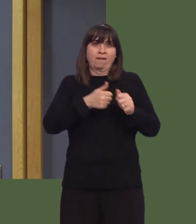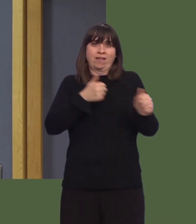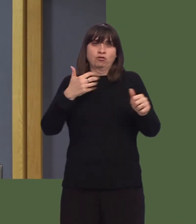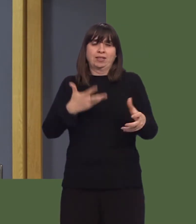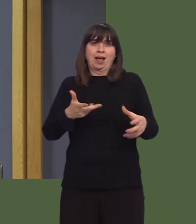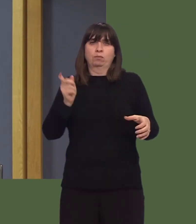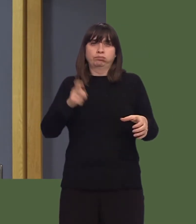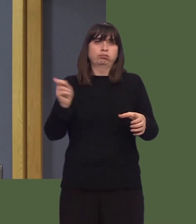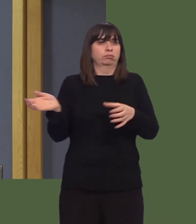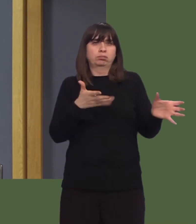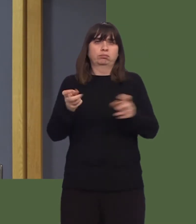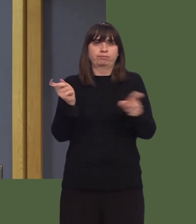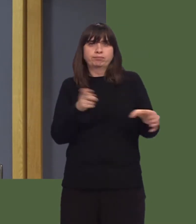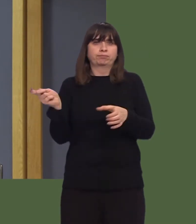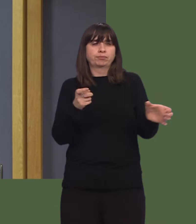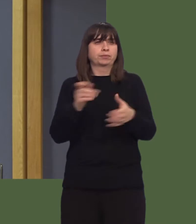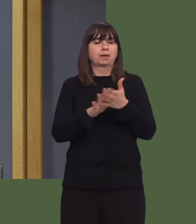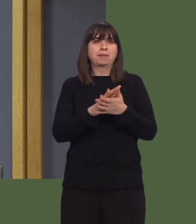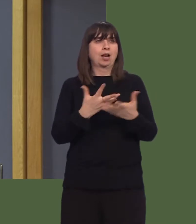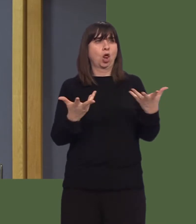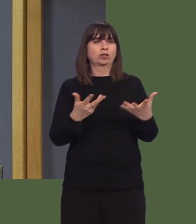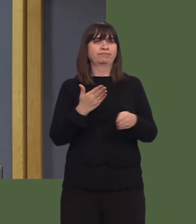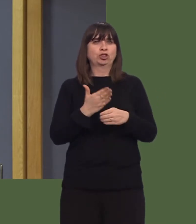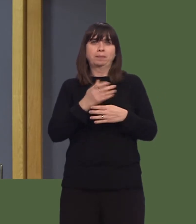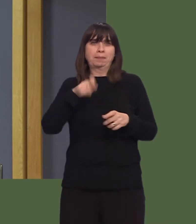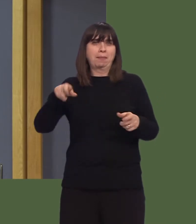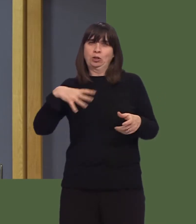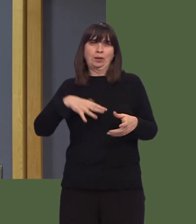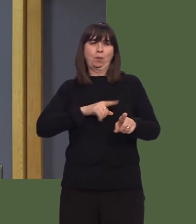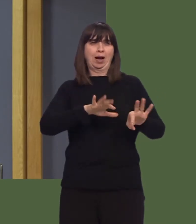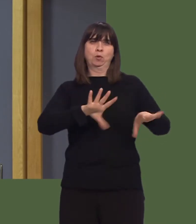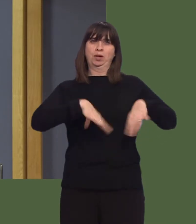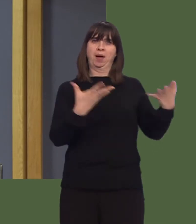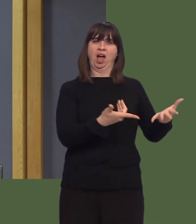generation will need to adapt and learn new skills in a way maybe that hasn't been the case in the past.